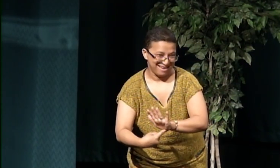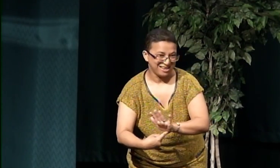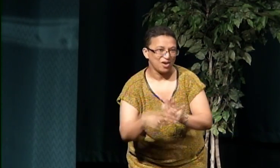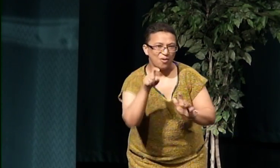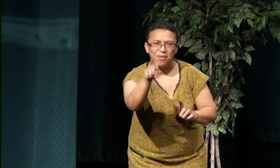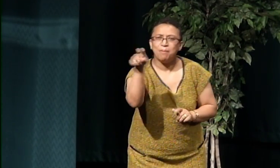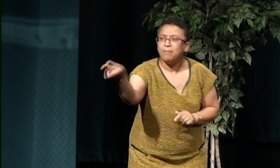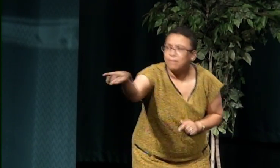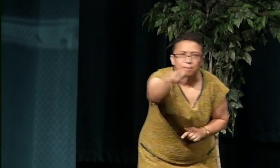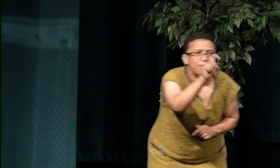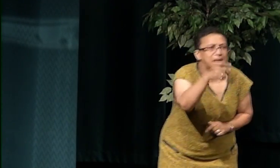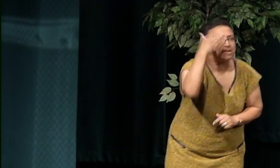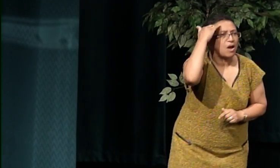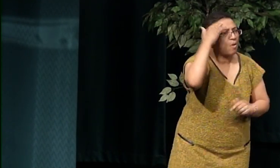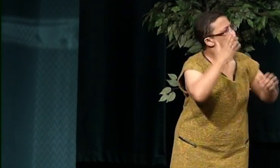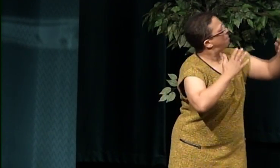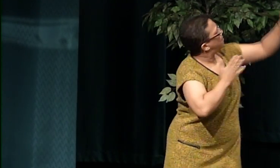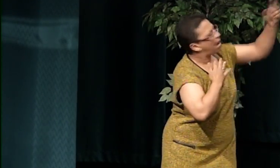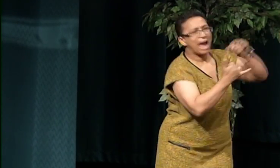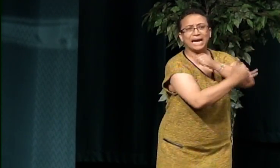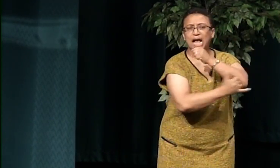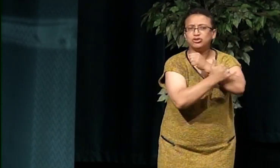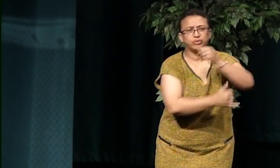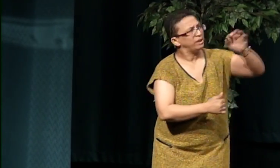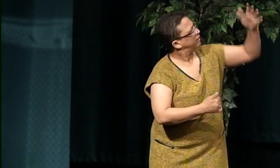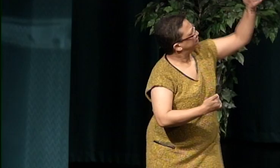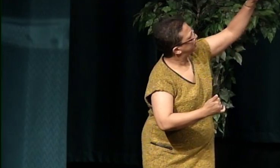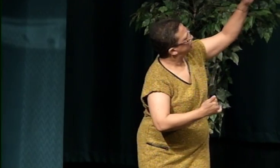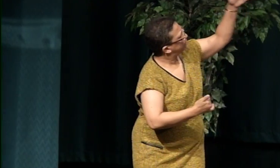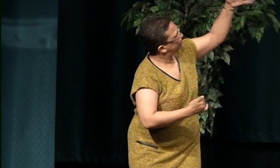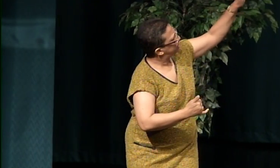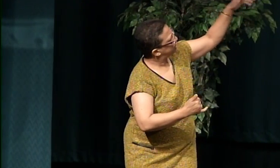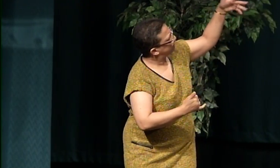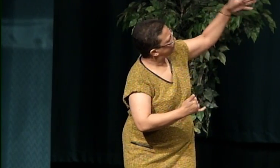When it's ratified, we know it can be enforced.